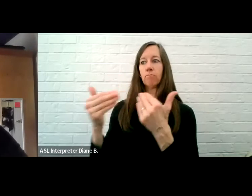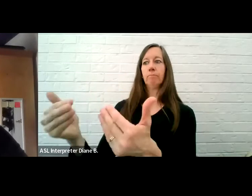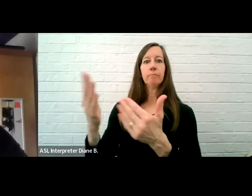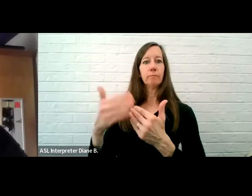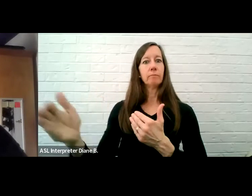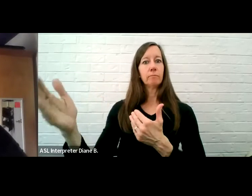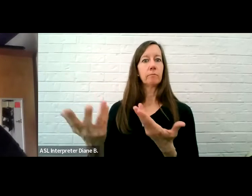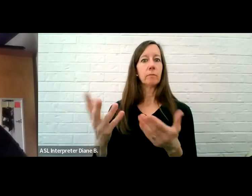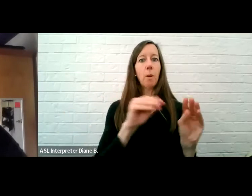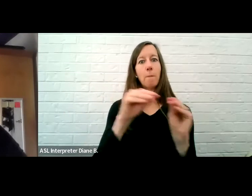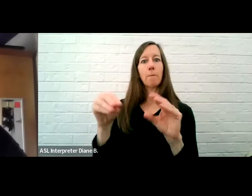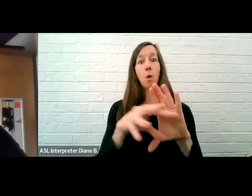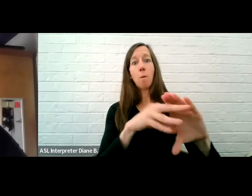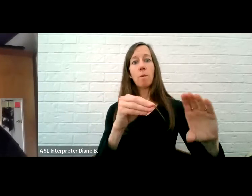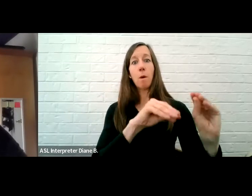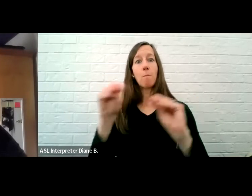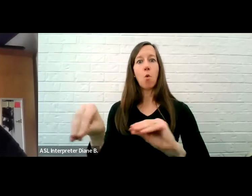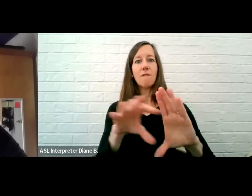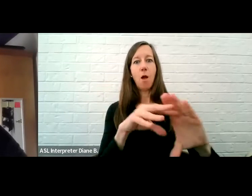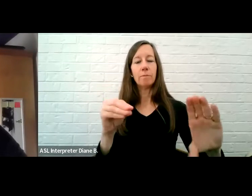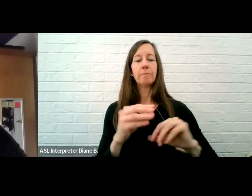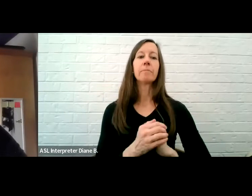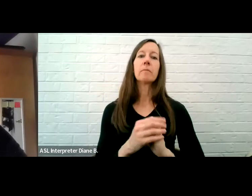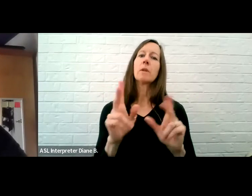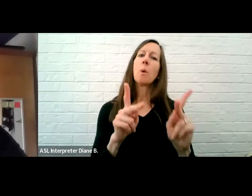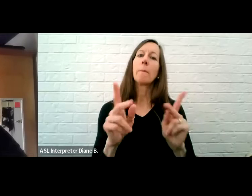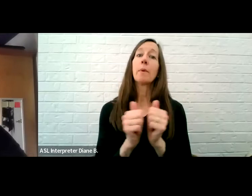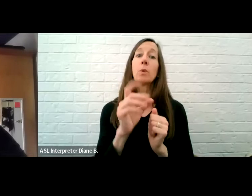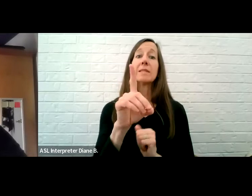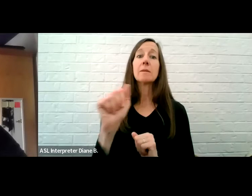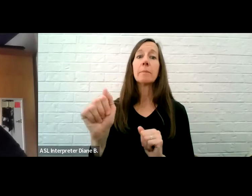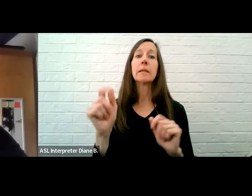with disabilities are hearing these things and expecting that that's their story, too.